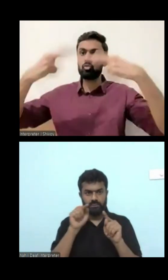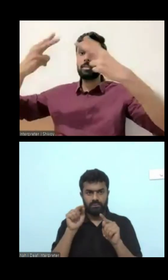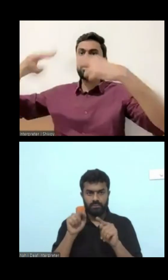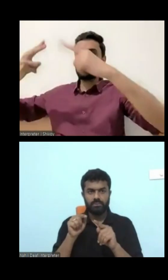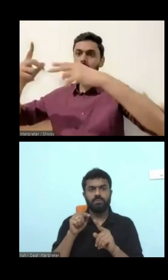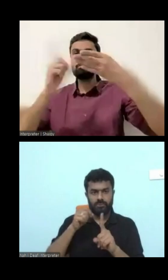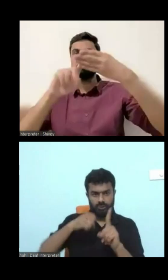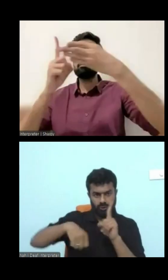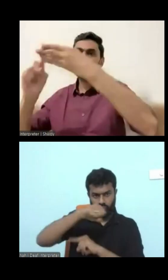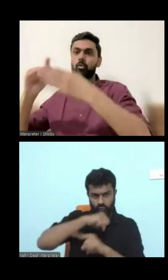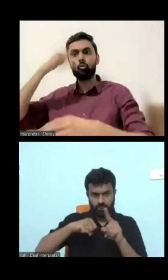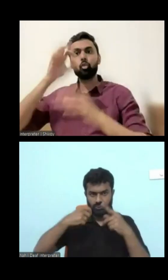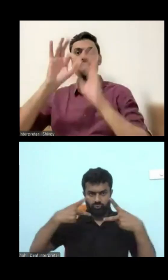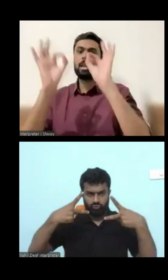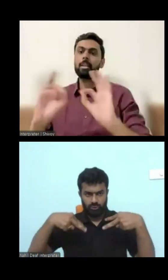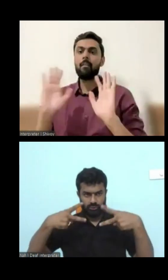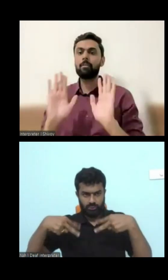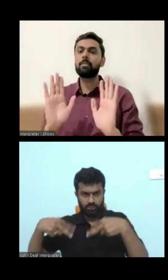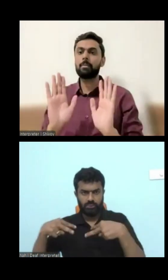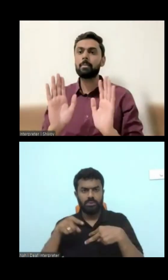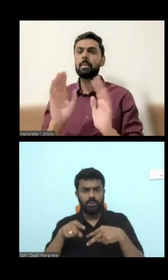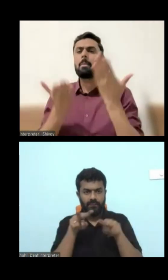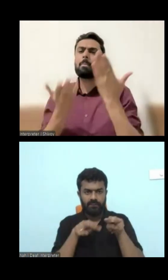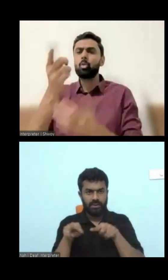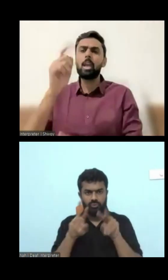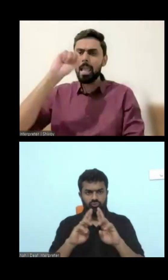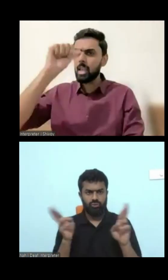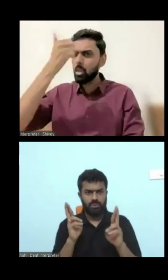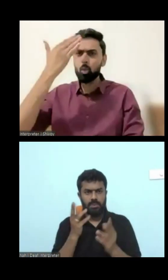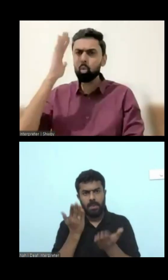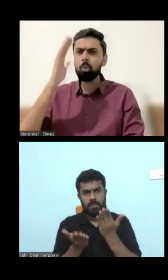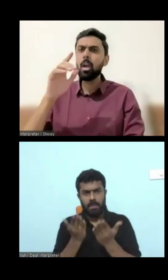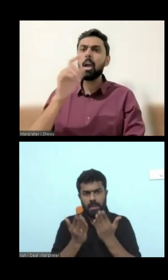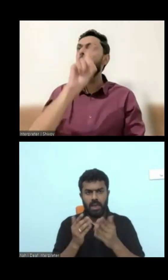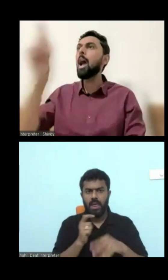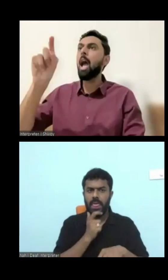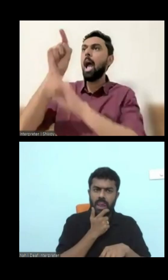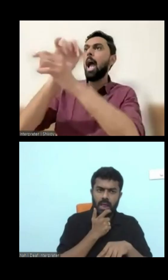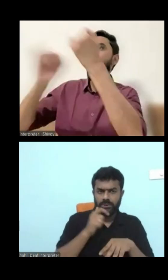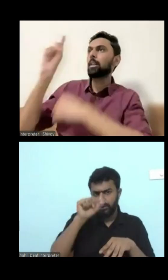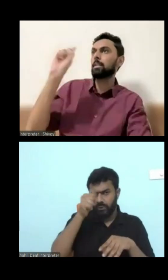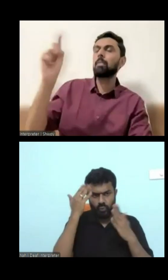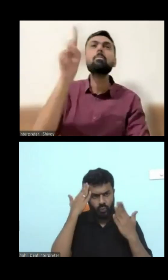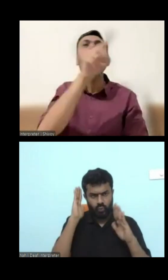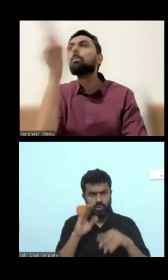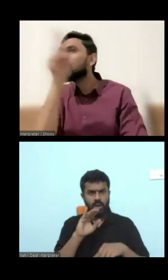So, that even if you don't know let's say English and Hindi. So, you can easily browse the catalog, order things online.